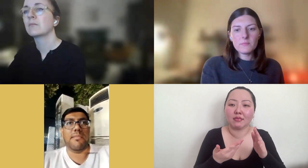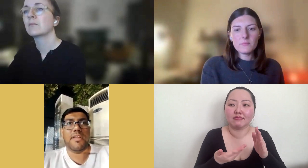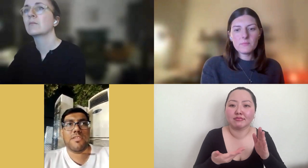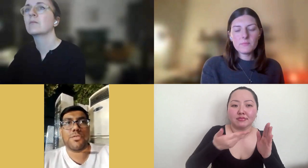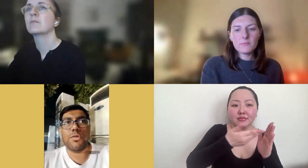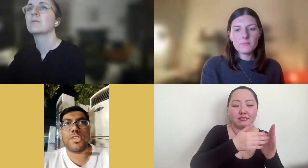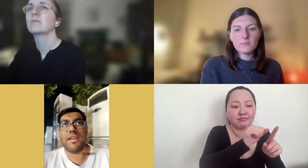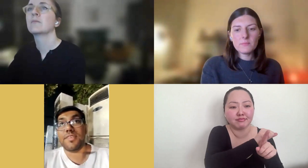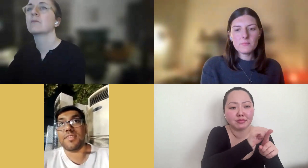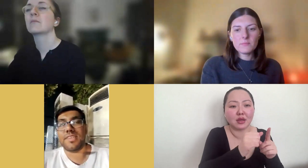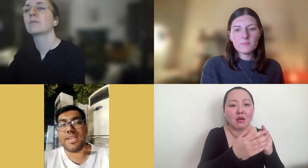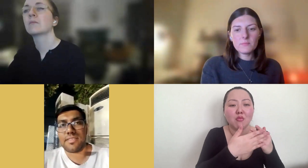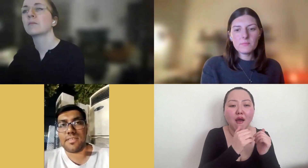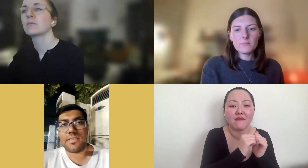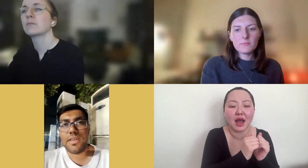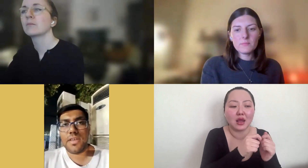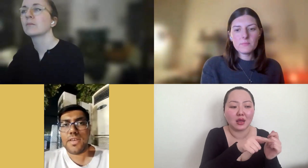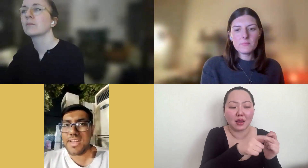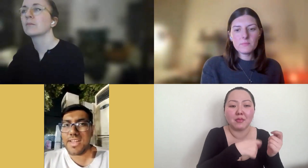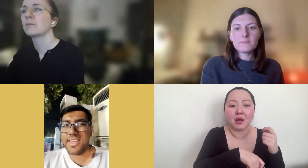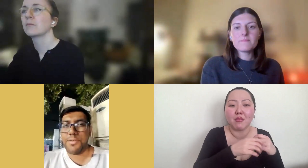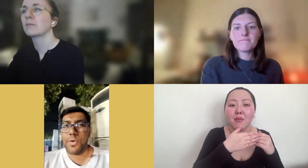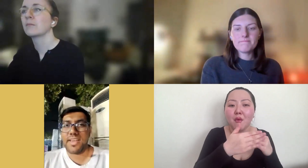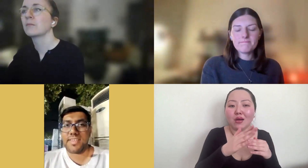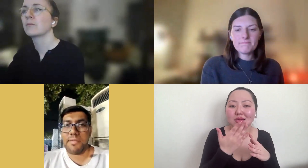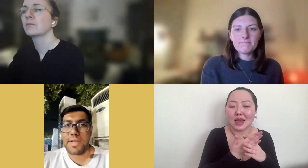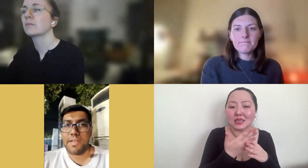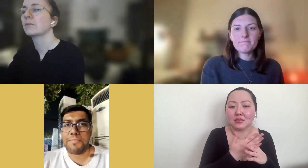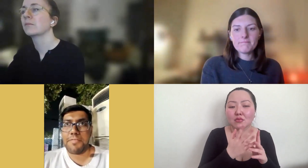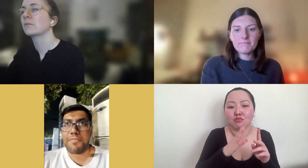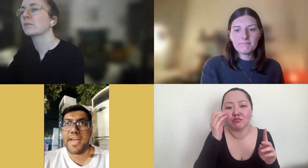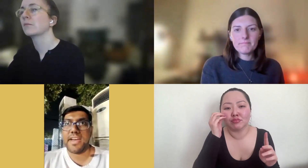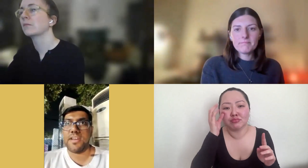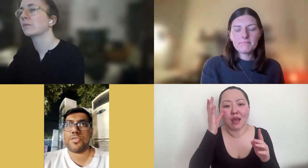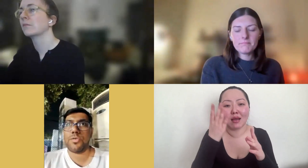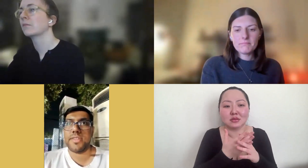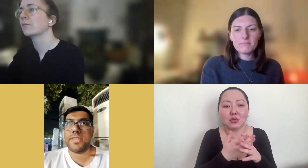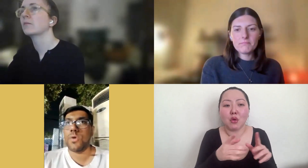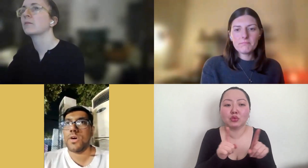the elements of social and physical access. To give you an example. If we find a school that